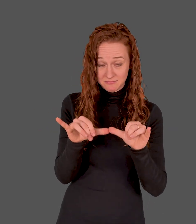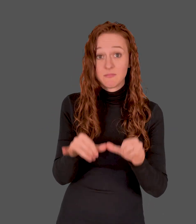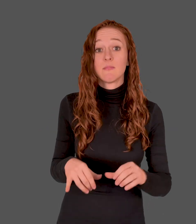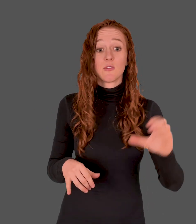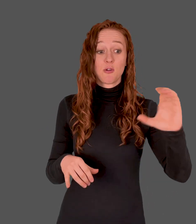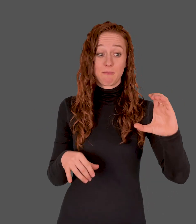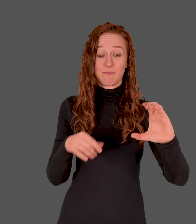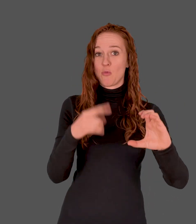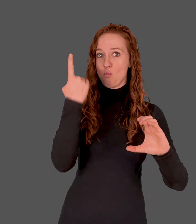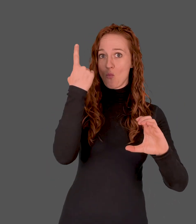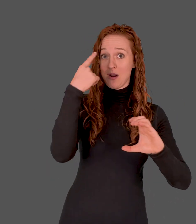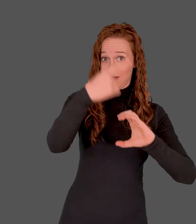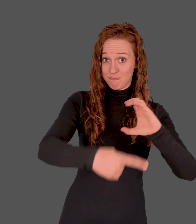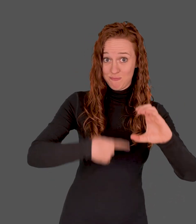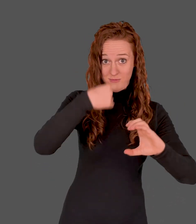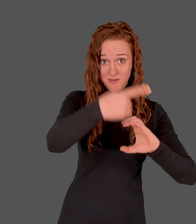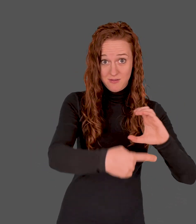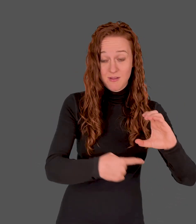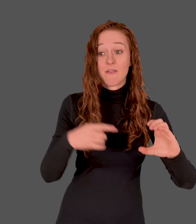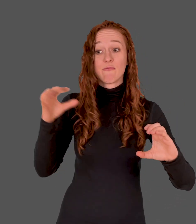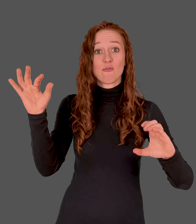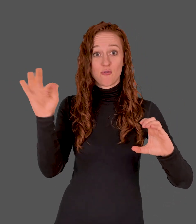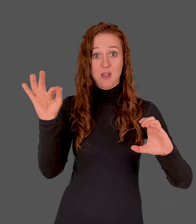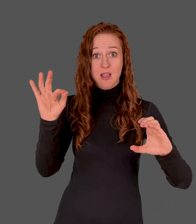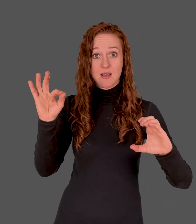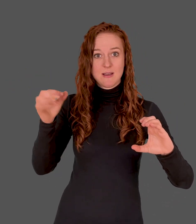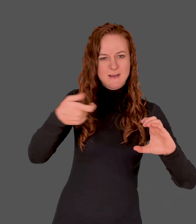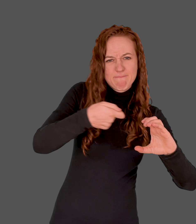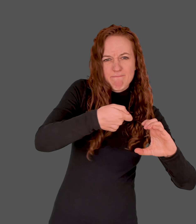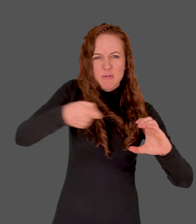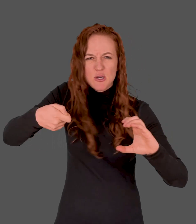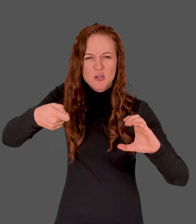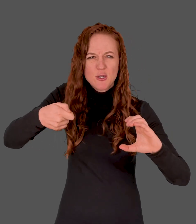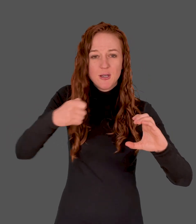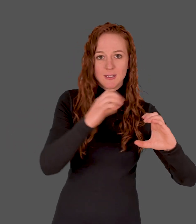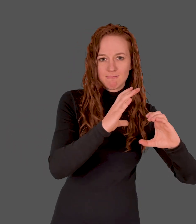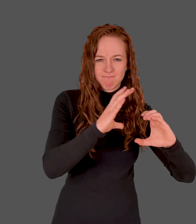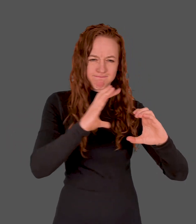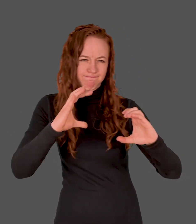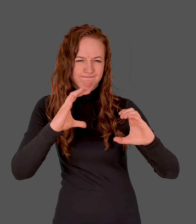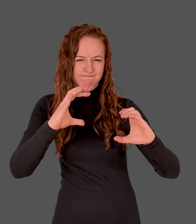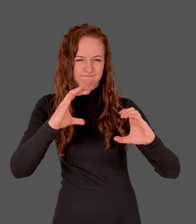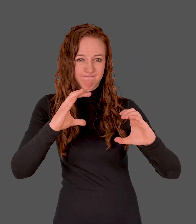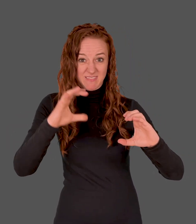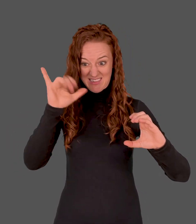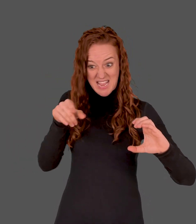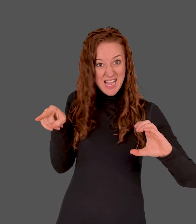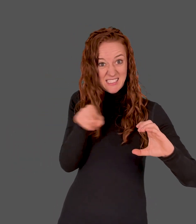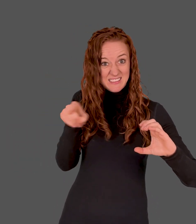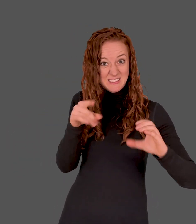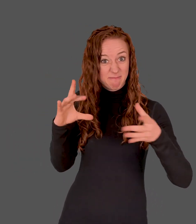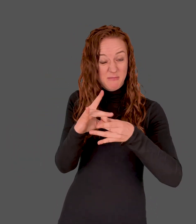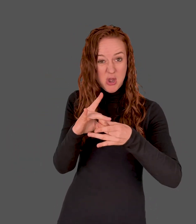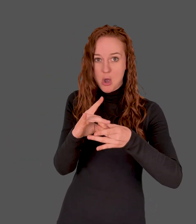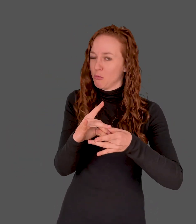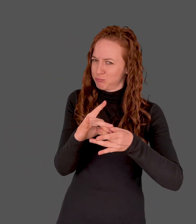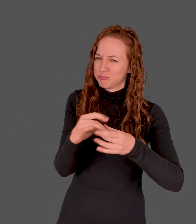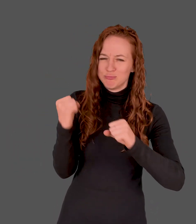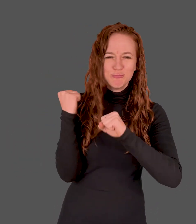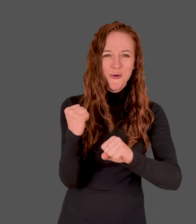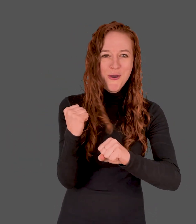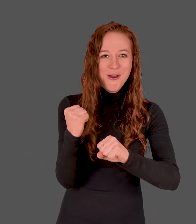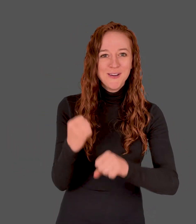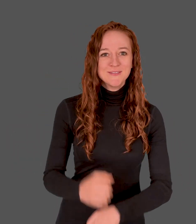which carbon and fluorine are — that’s the recipe for a really strong bond.